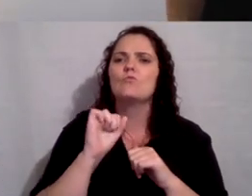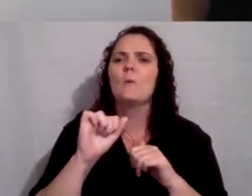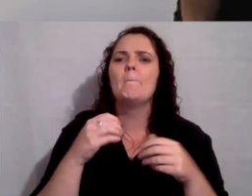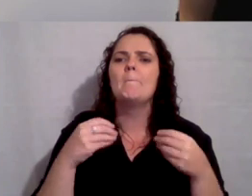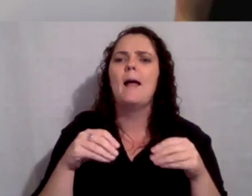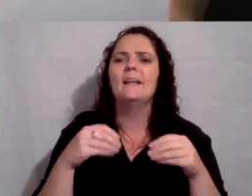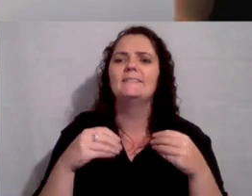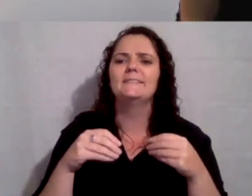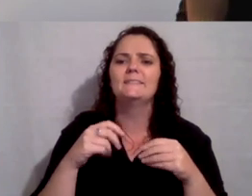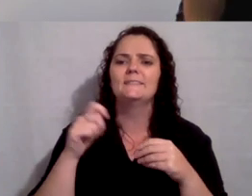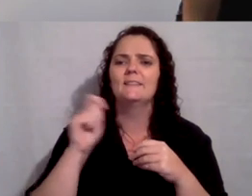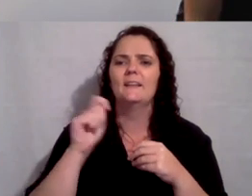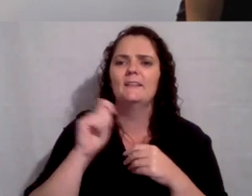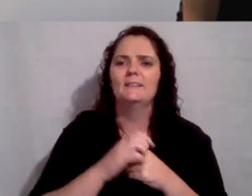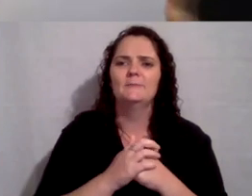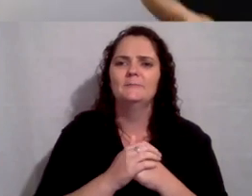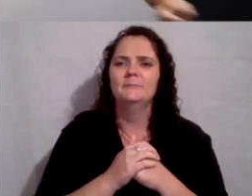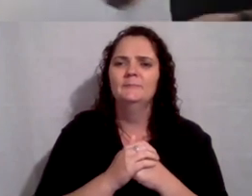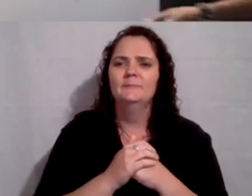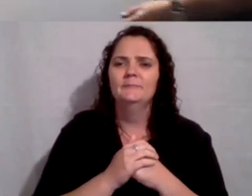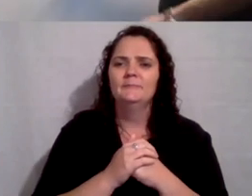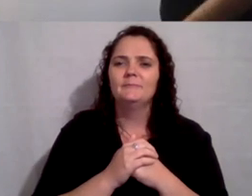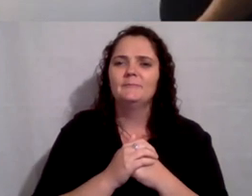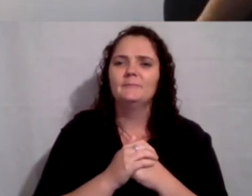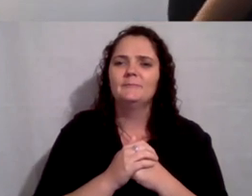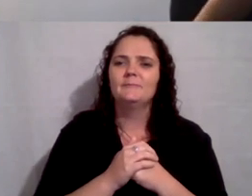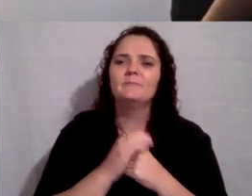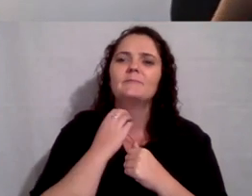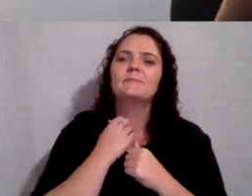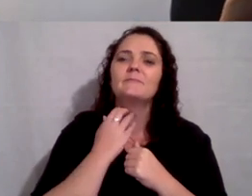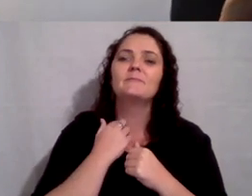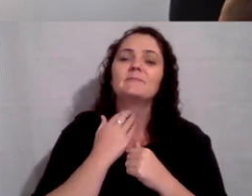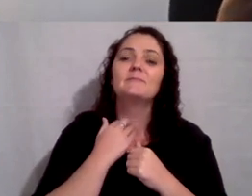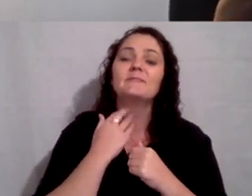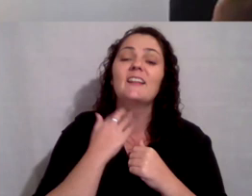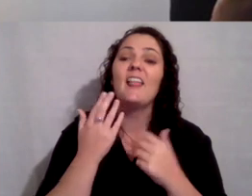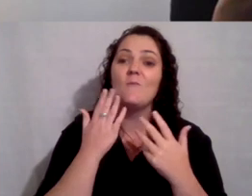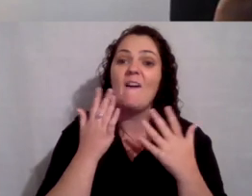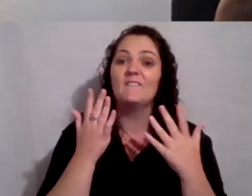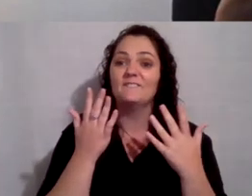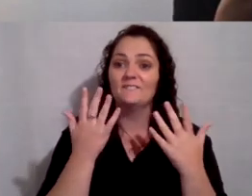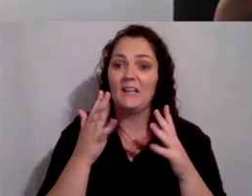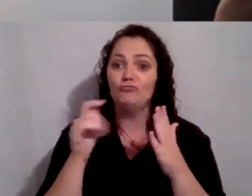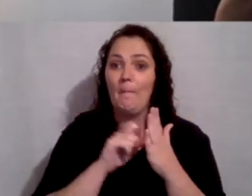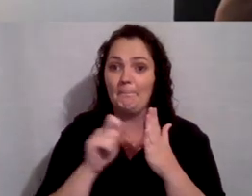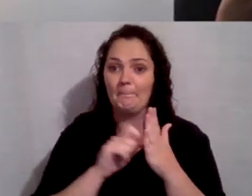this with your plastic eraser not your kneaded eraser so it goes more quickly and then you'll be able to come back in at the end and you'll be able to bring